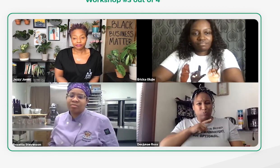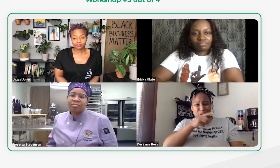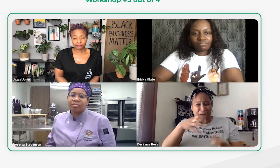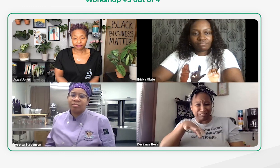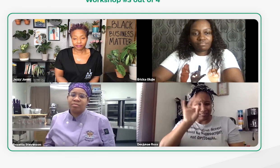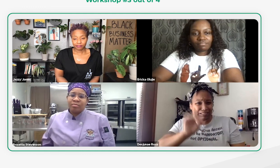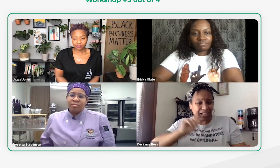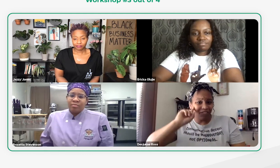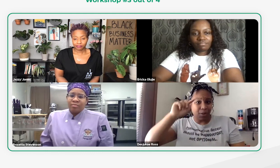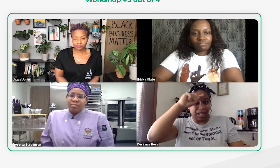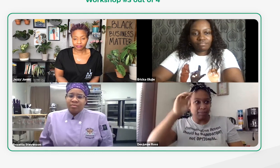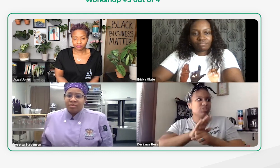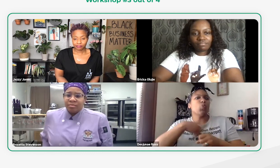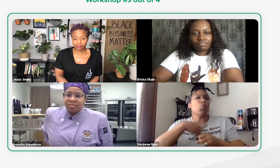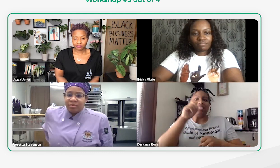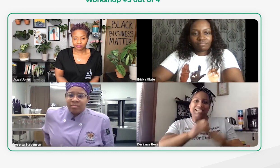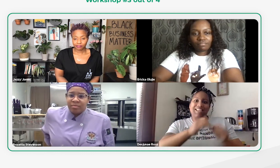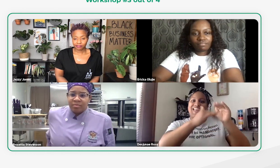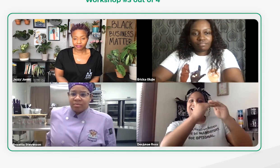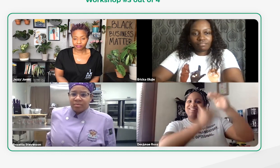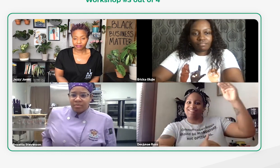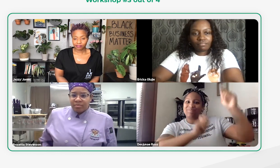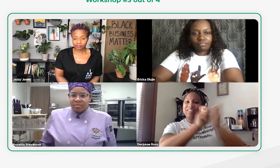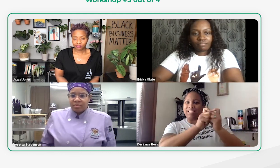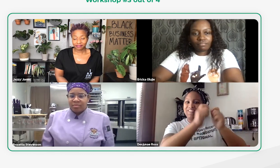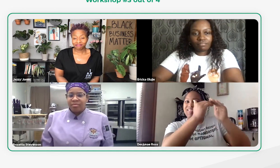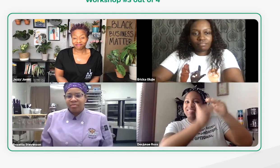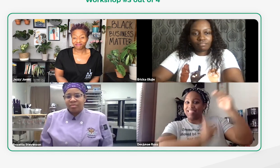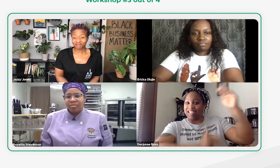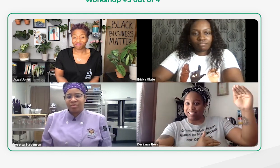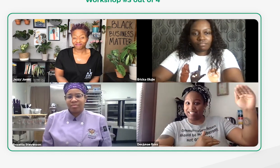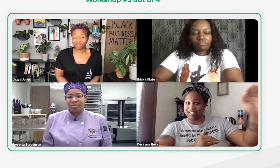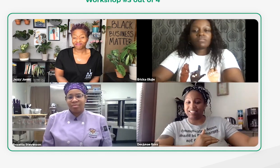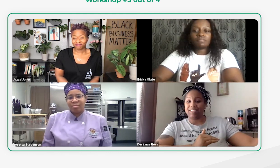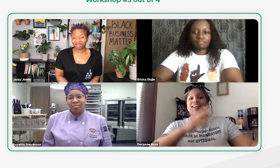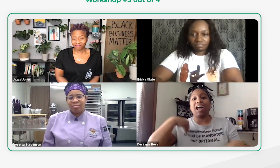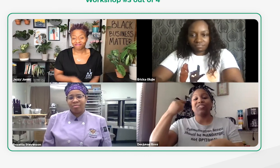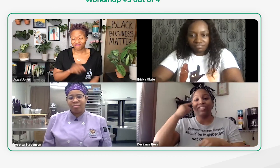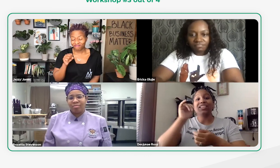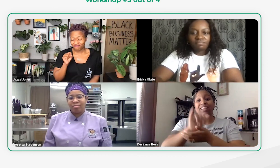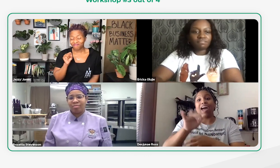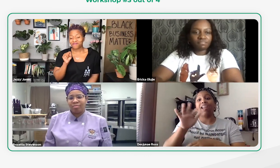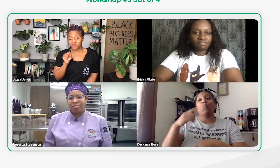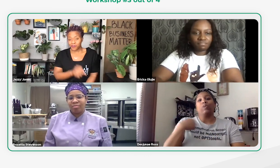but I think we want to find deaf black-owned businesses we need a list that is specific